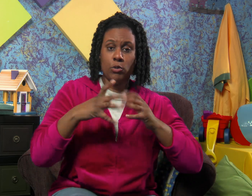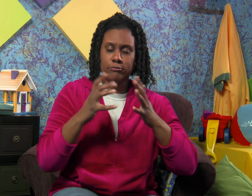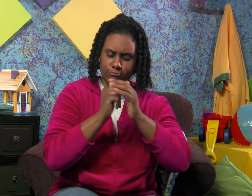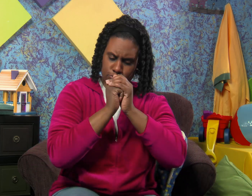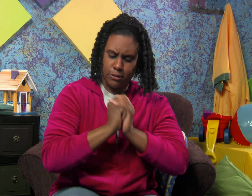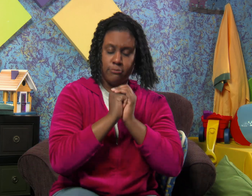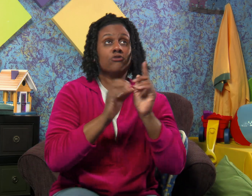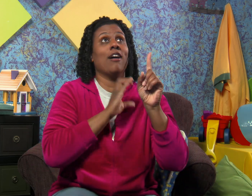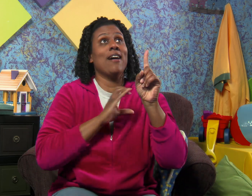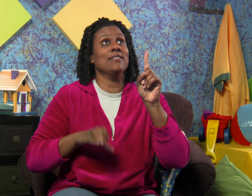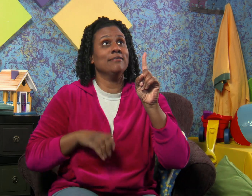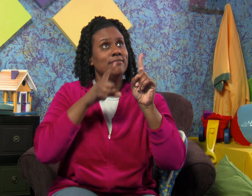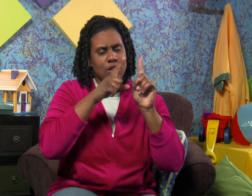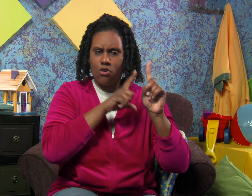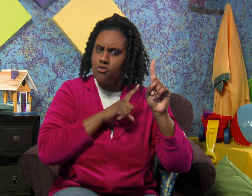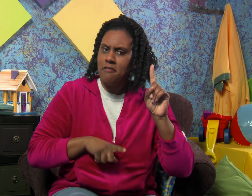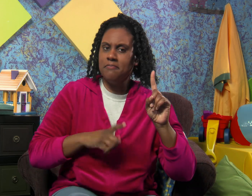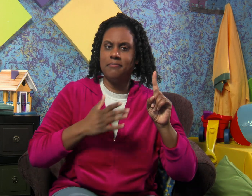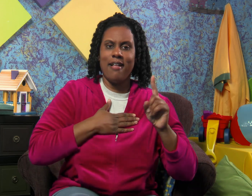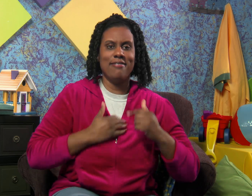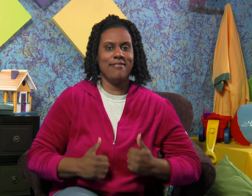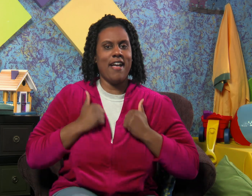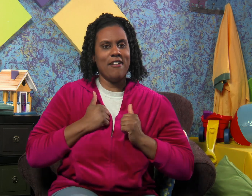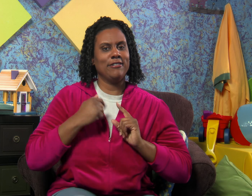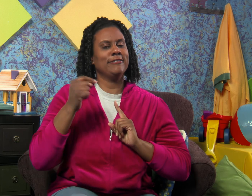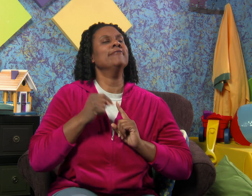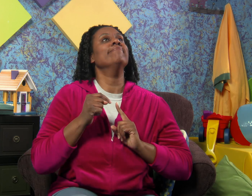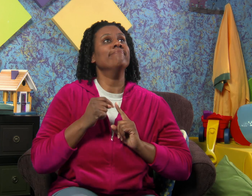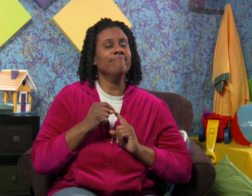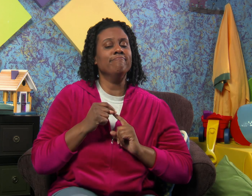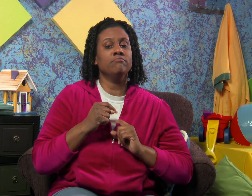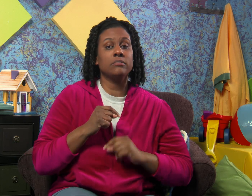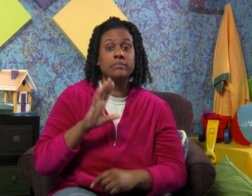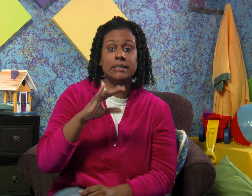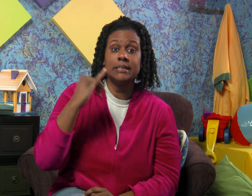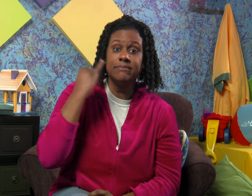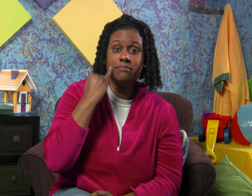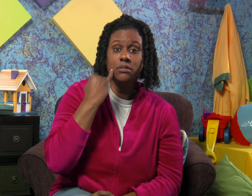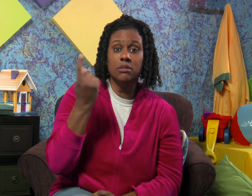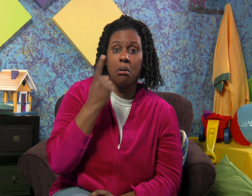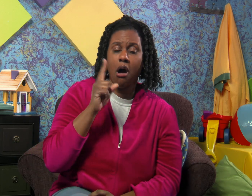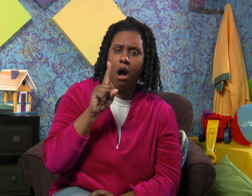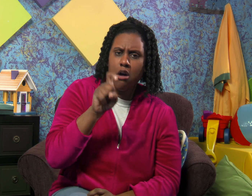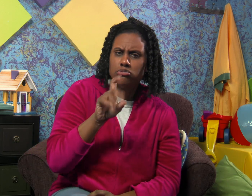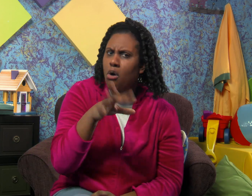IT'S IMPORTANT TO WORSHIP GOD AND KEEP YOUR EYE ON THE LORD WHO WORKS IN YOUR LIFE.